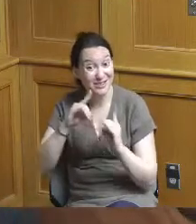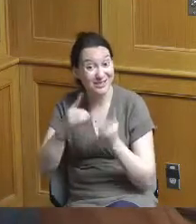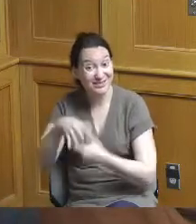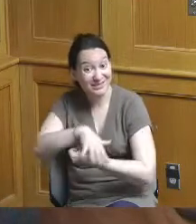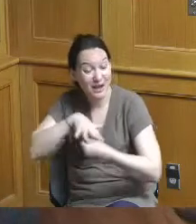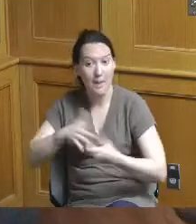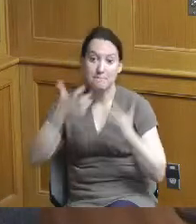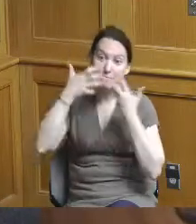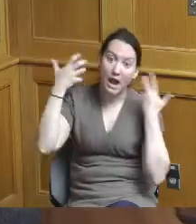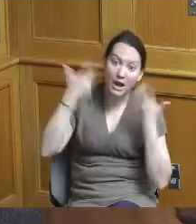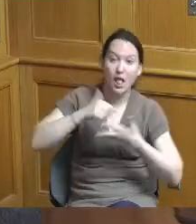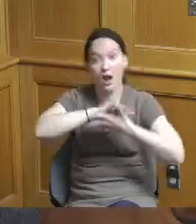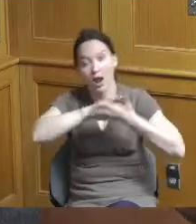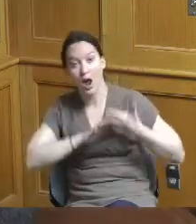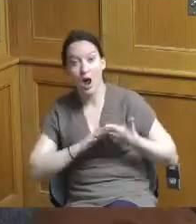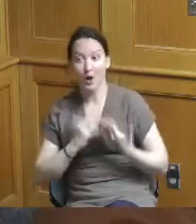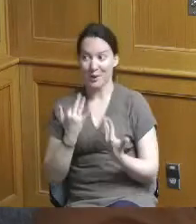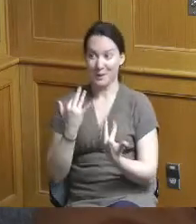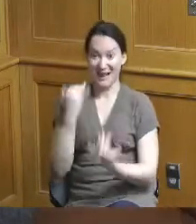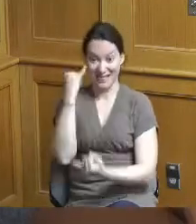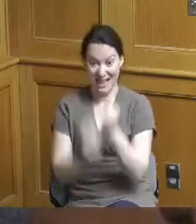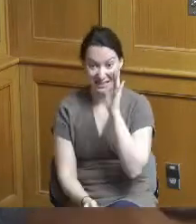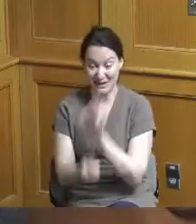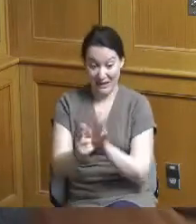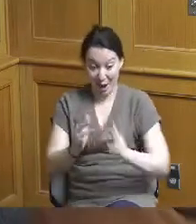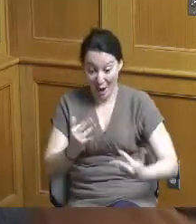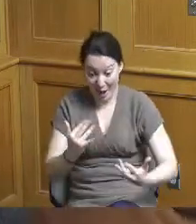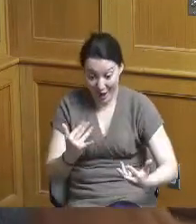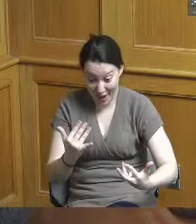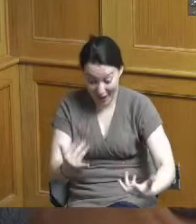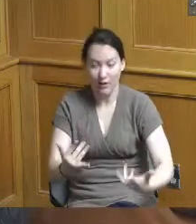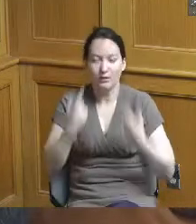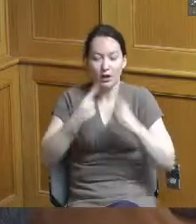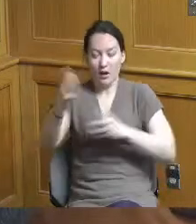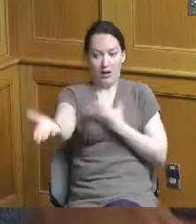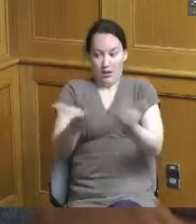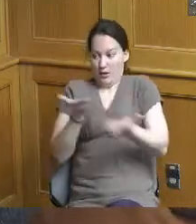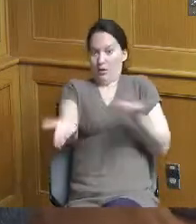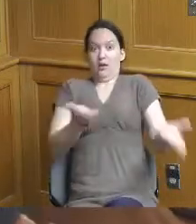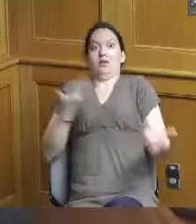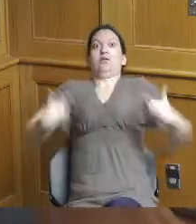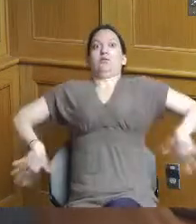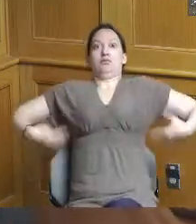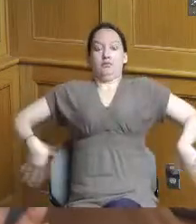the Bengals at least almost like everybody waits to the fourth quarter and then here comes a herd